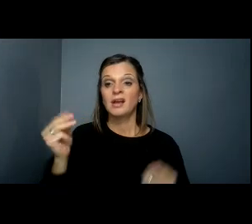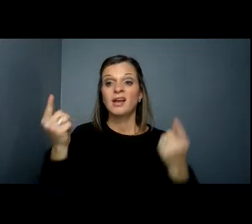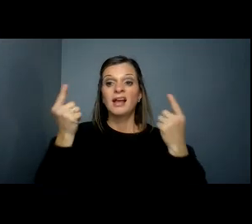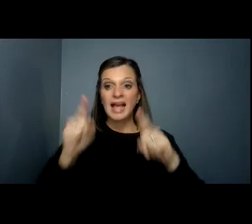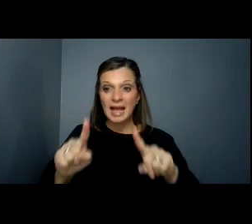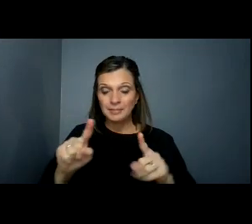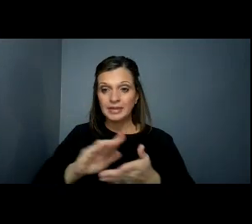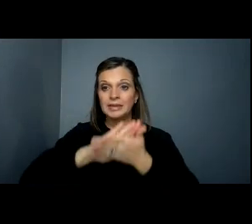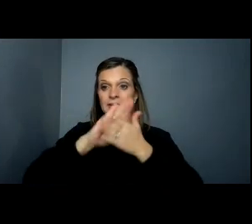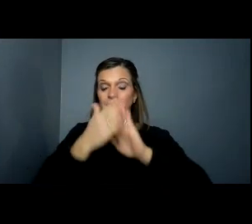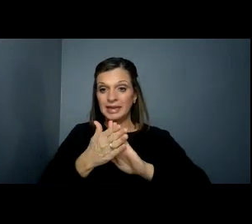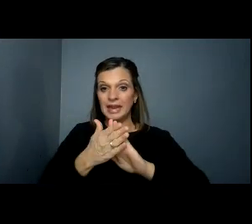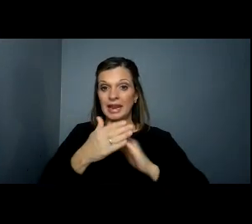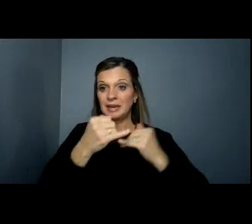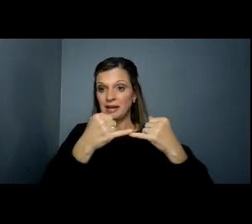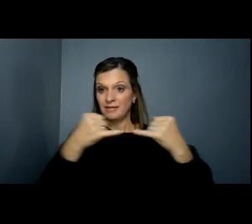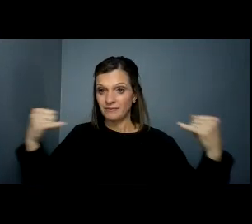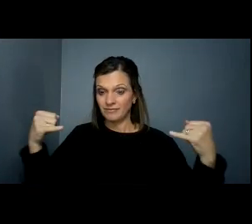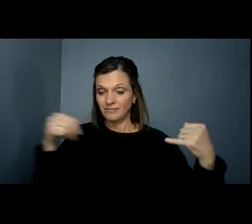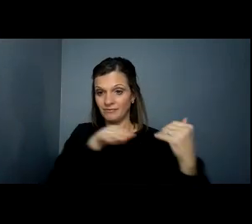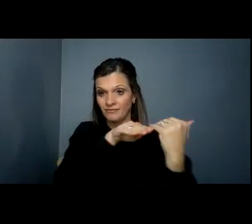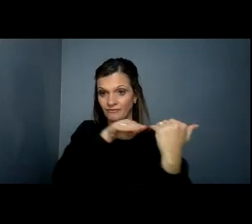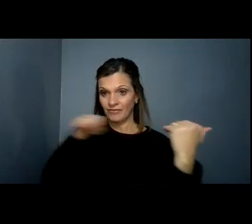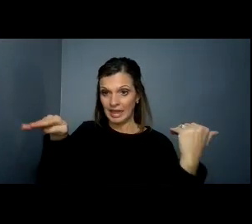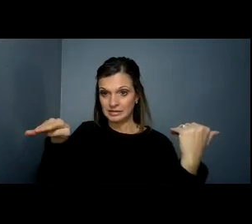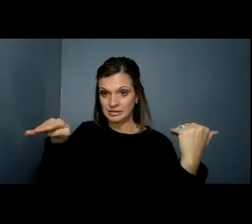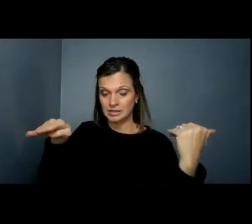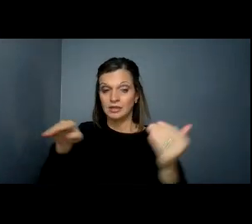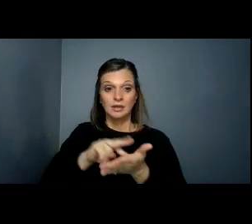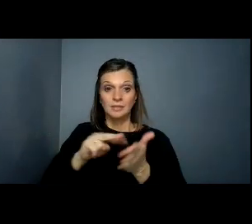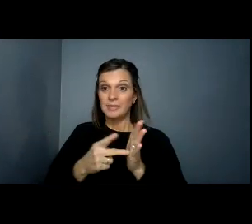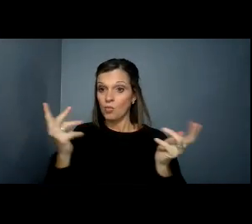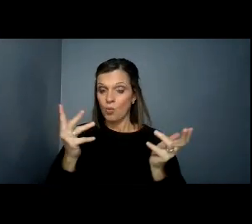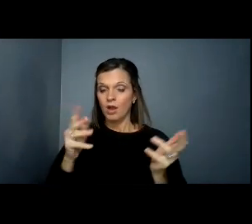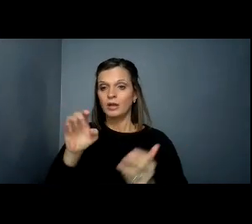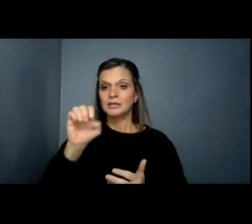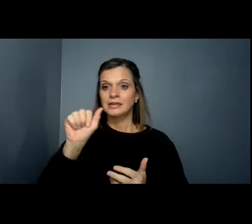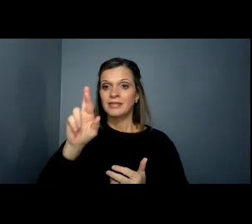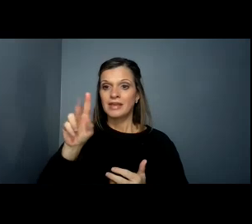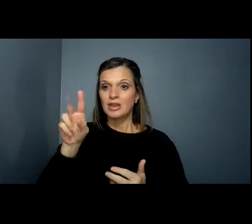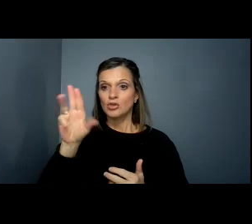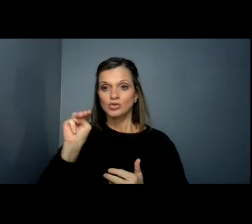What does that mean? It means that eardrums not moving well. First graph up there at the very top.